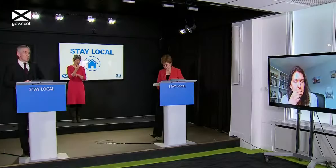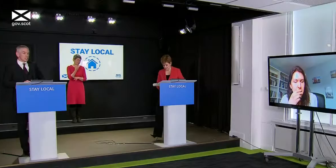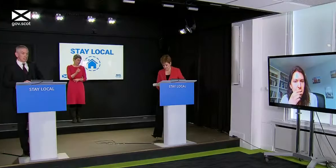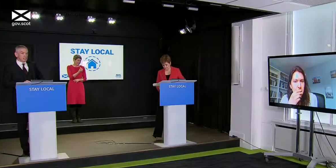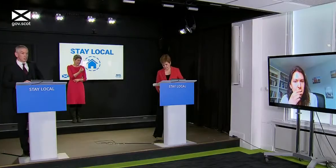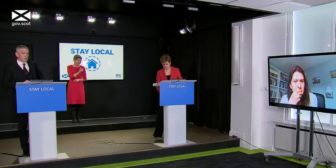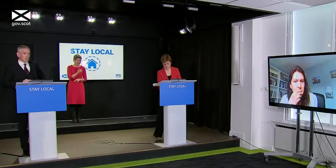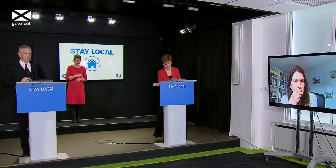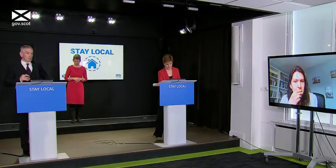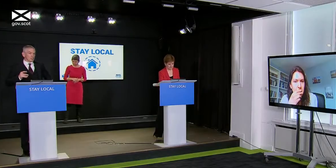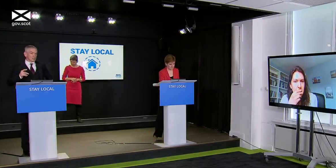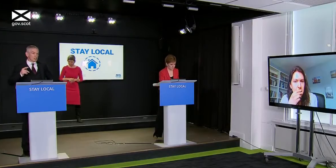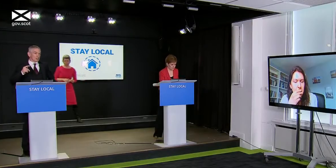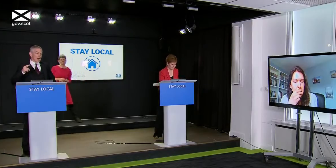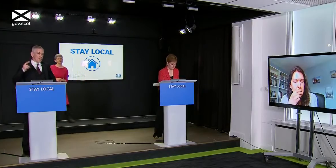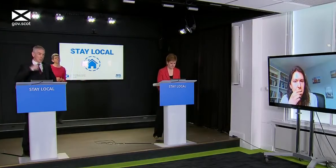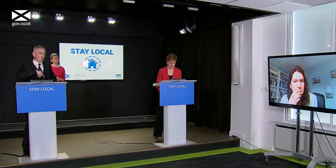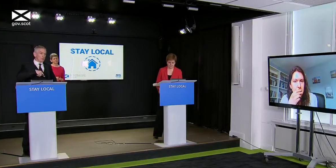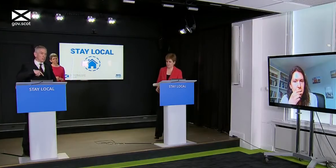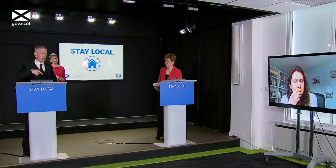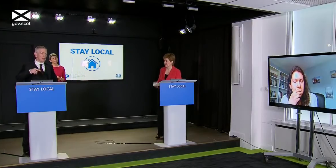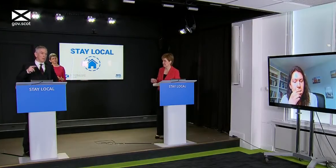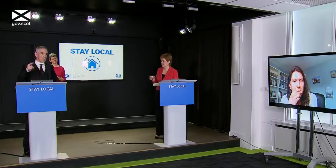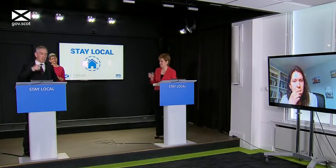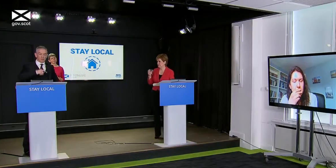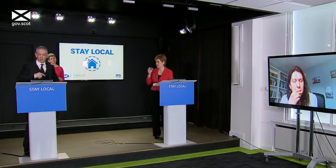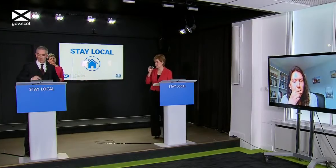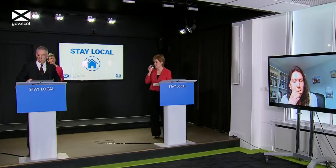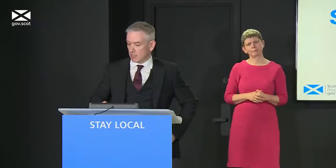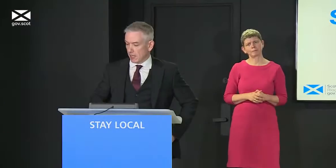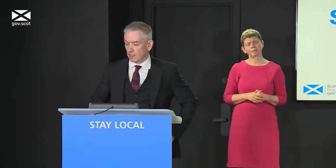understanding else is is that at this moment in time perhaps even just a slightly earlier